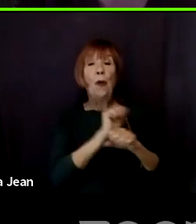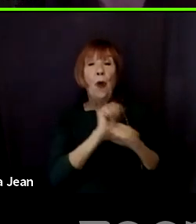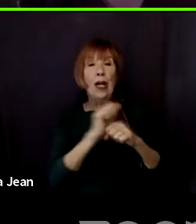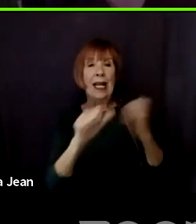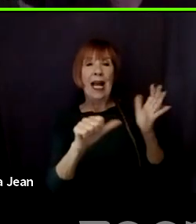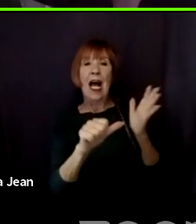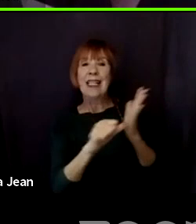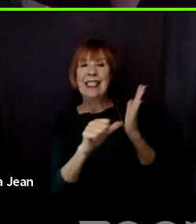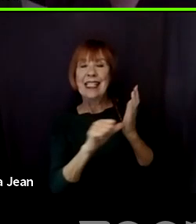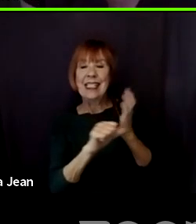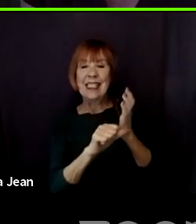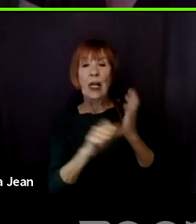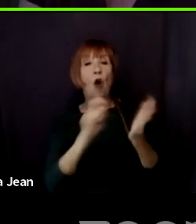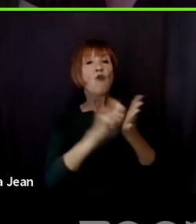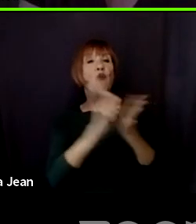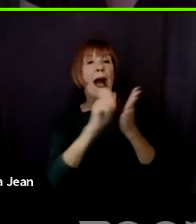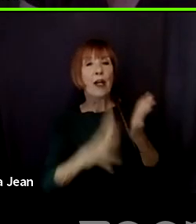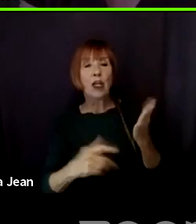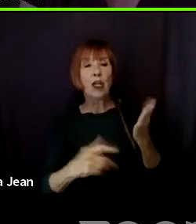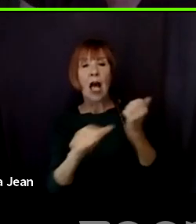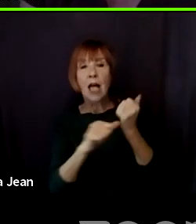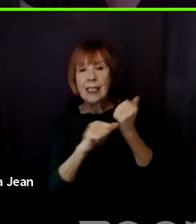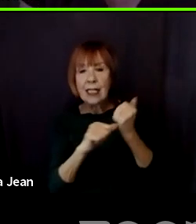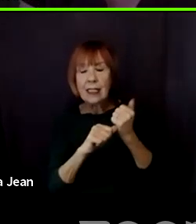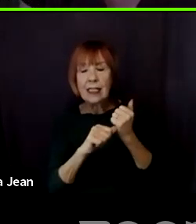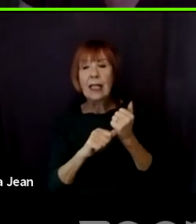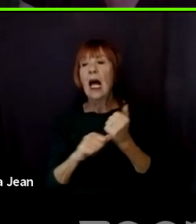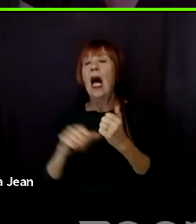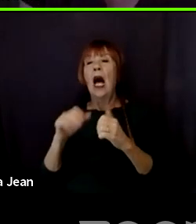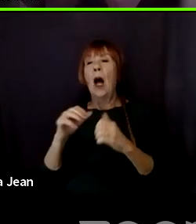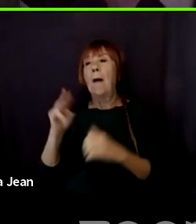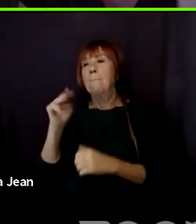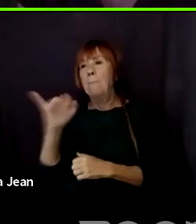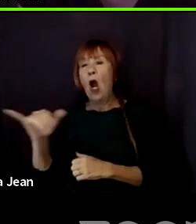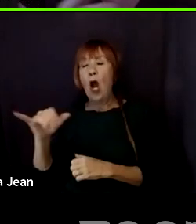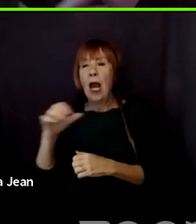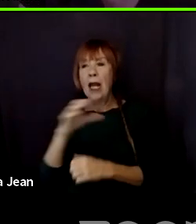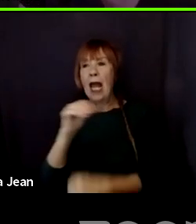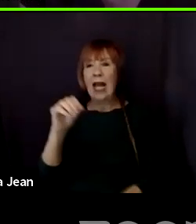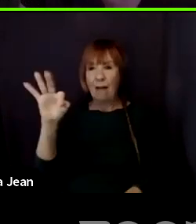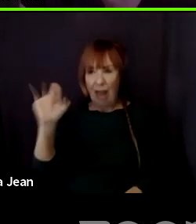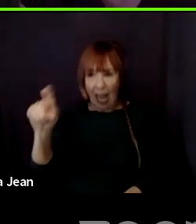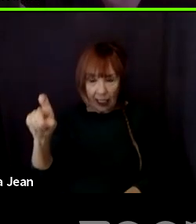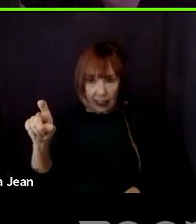I was a writer's assistant, on married on FX and then I did a bunch of random pilots and stuff